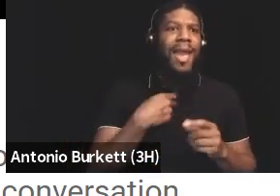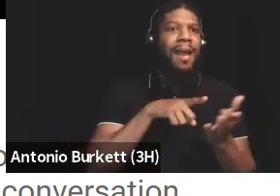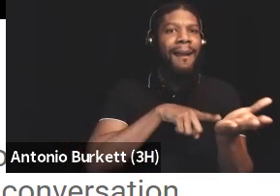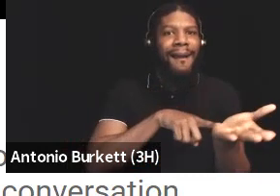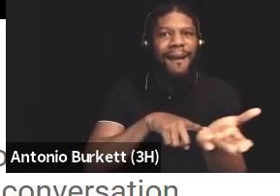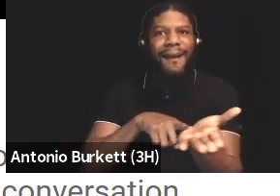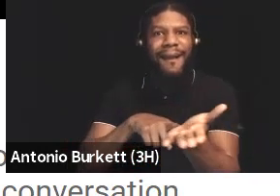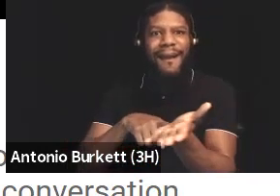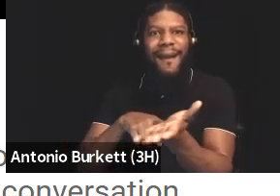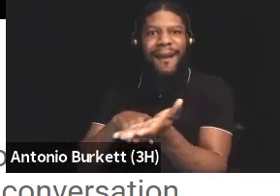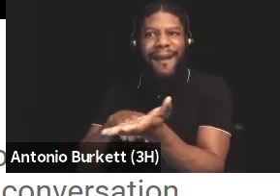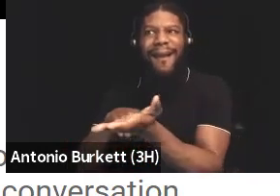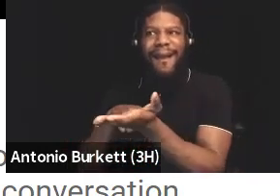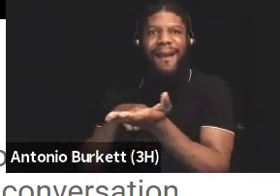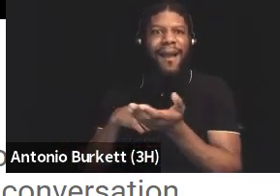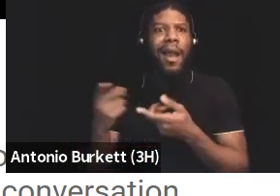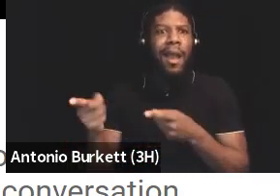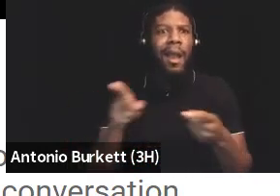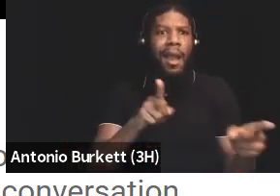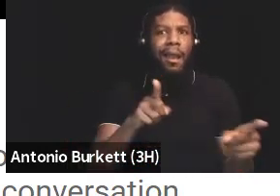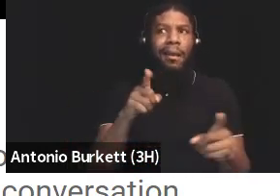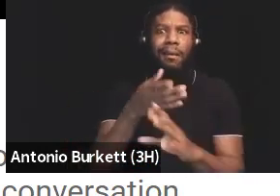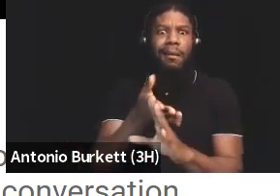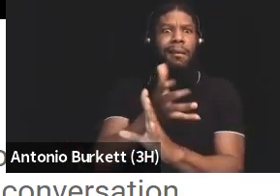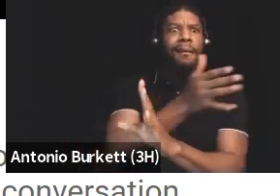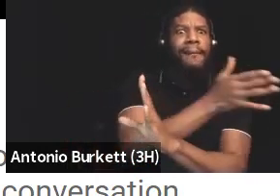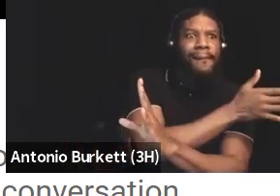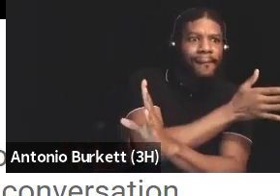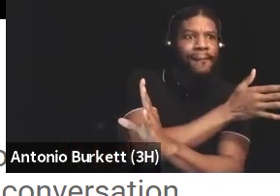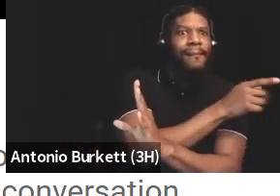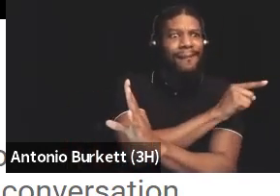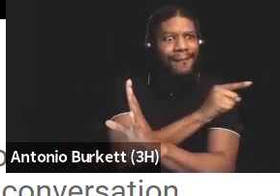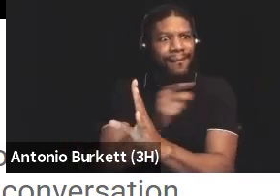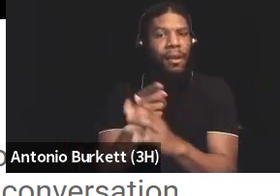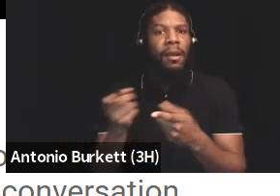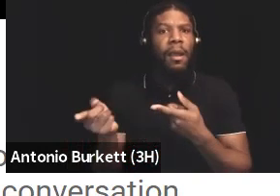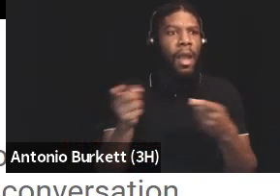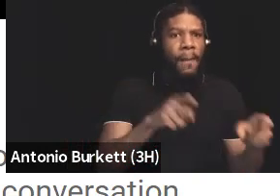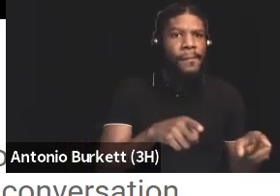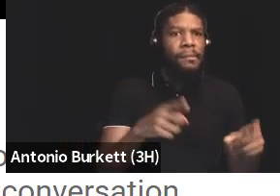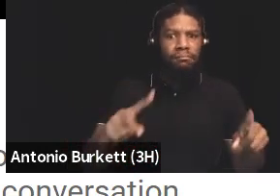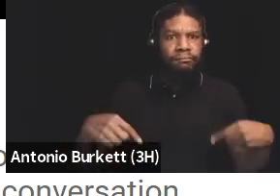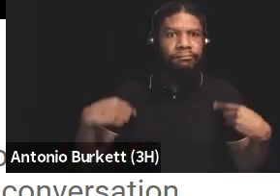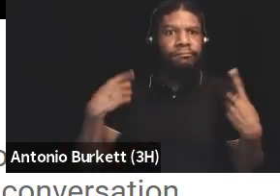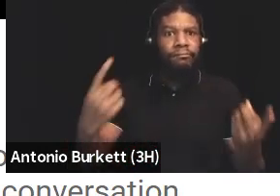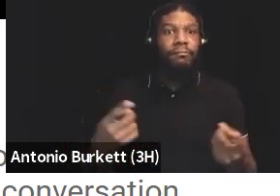started to get a history of how things have happened. At one point, we had tried to run